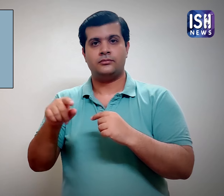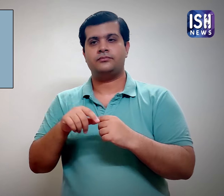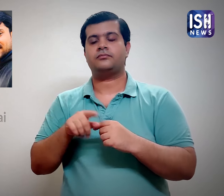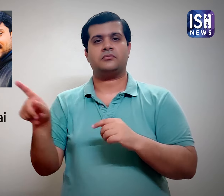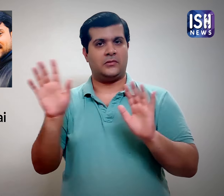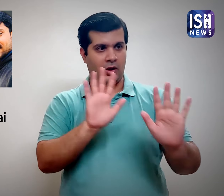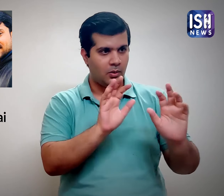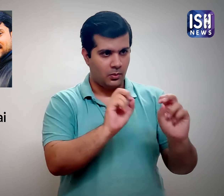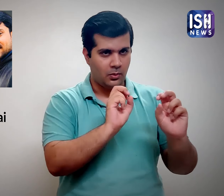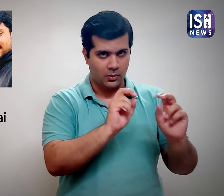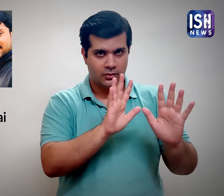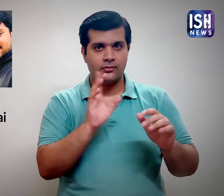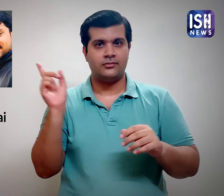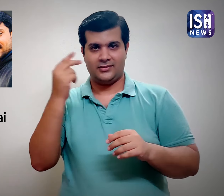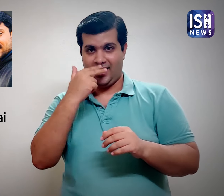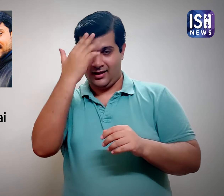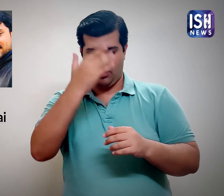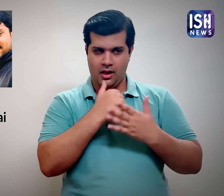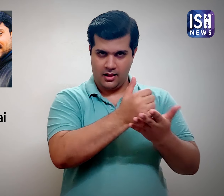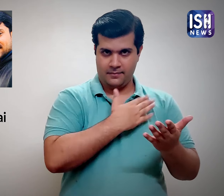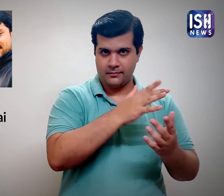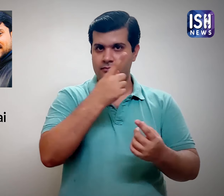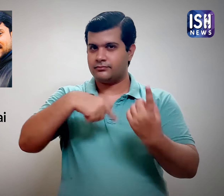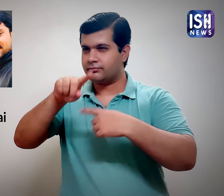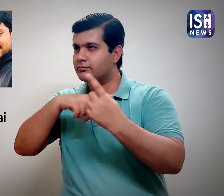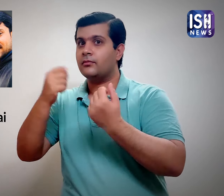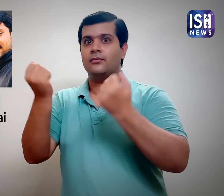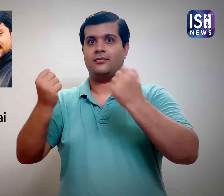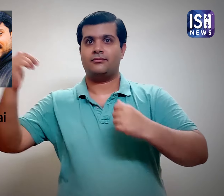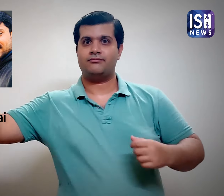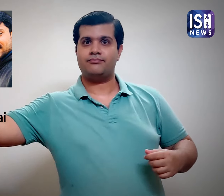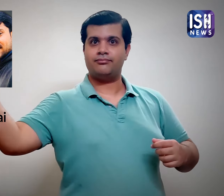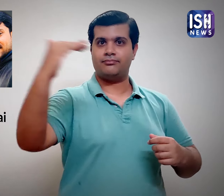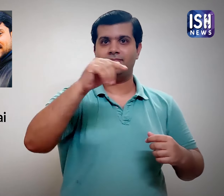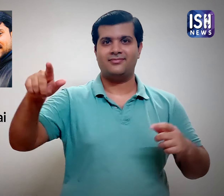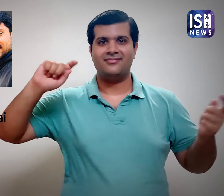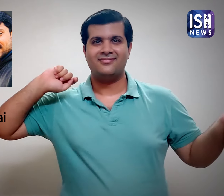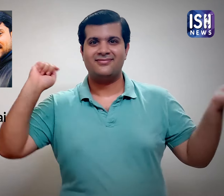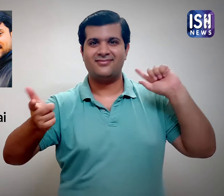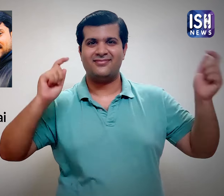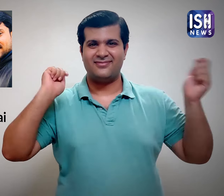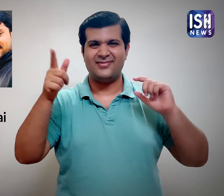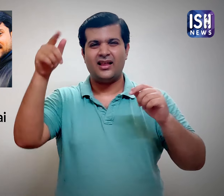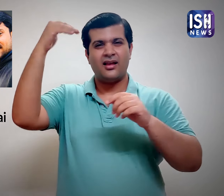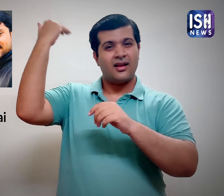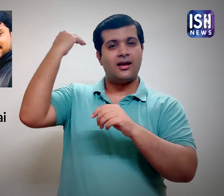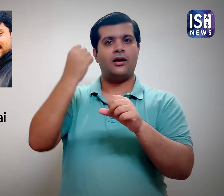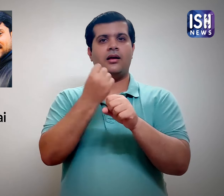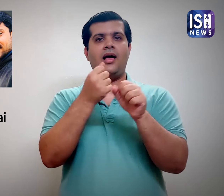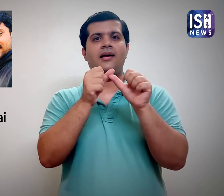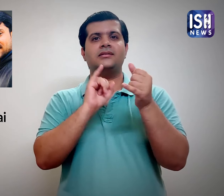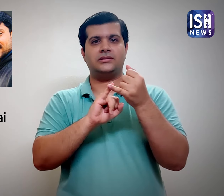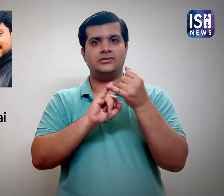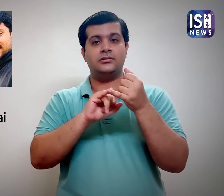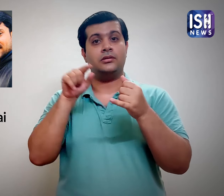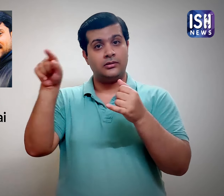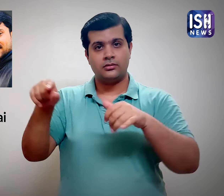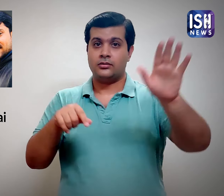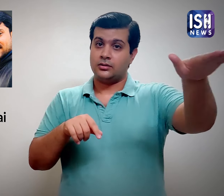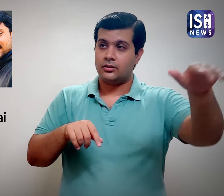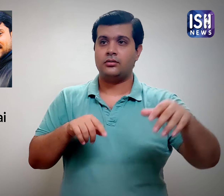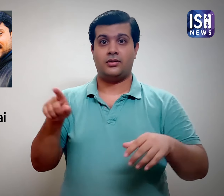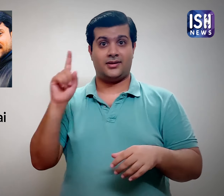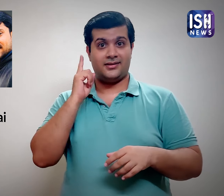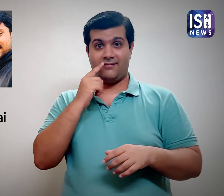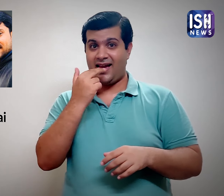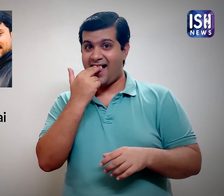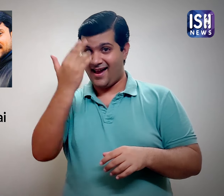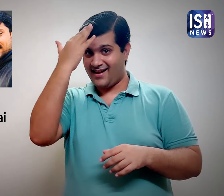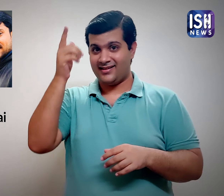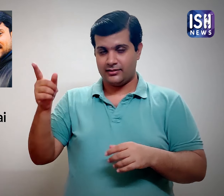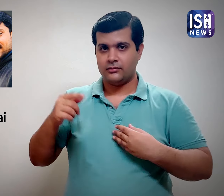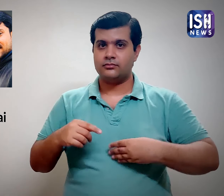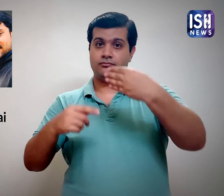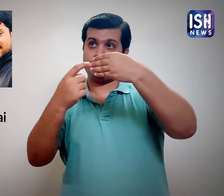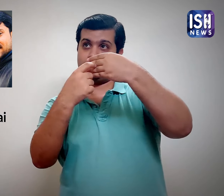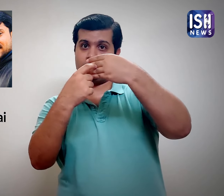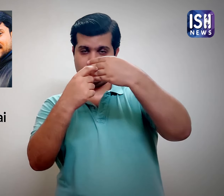Bablu said he would help. Bablu stopped a Gas Truck and showed his ID.